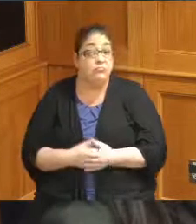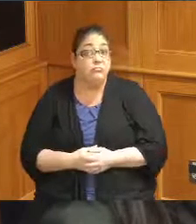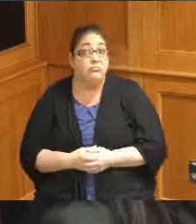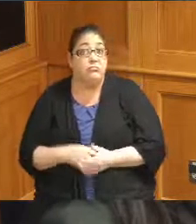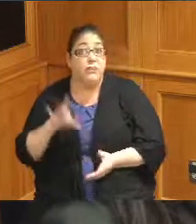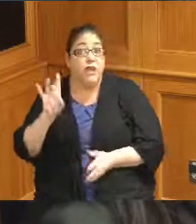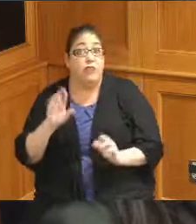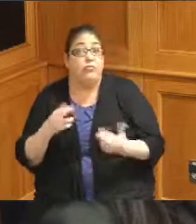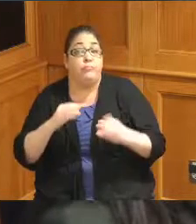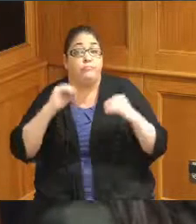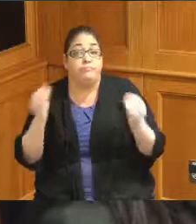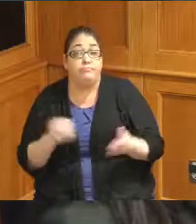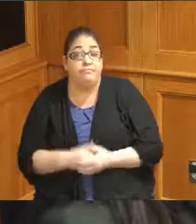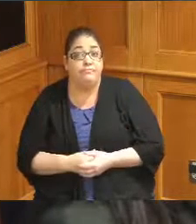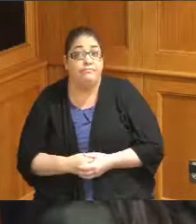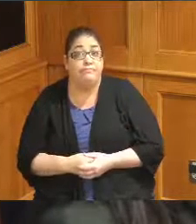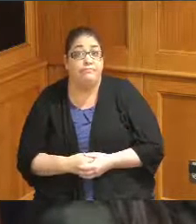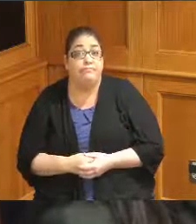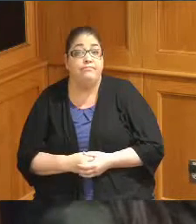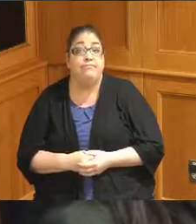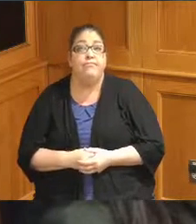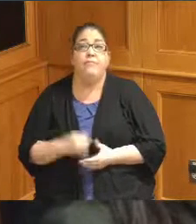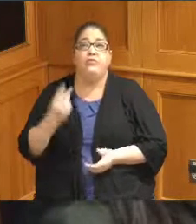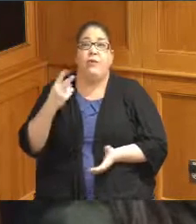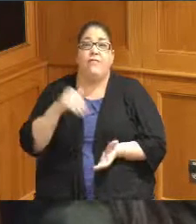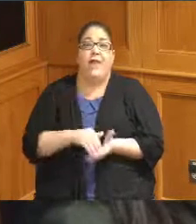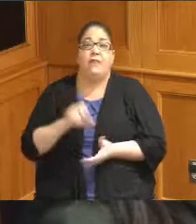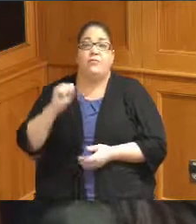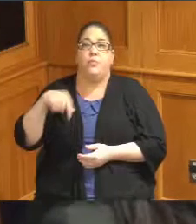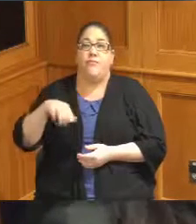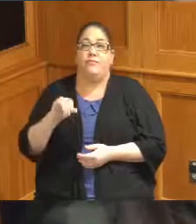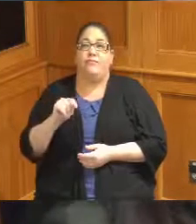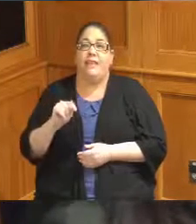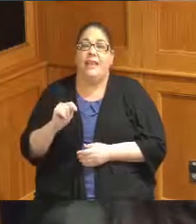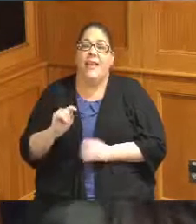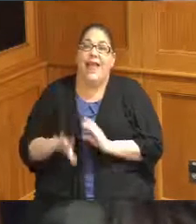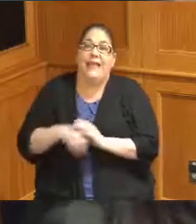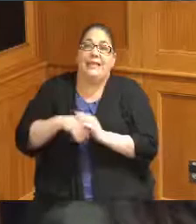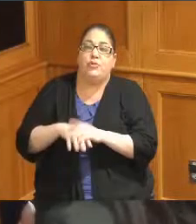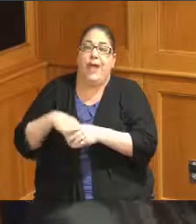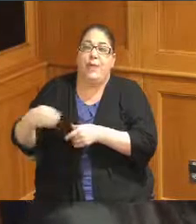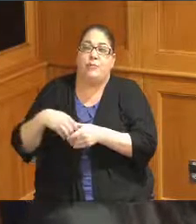Center expansion that's mostly outdoor 12,000 square feet more that will not get us a bigger